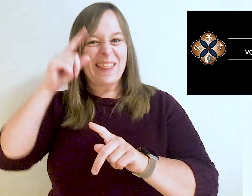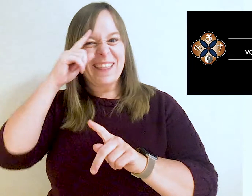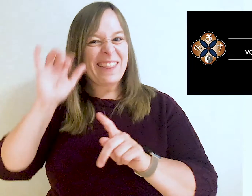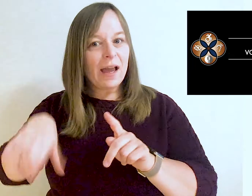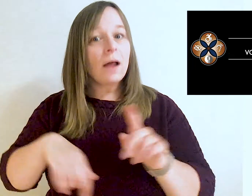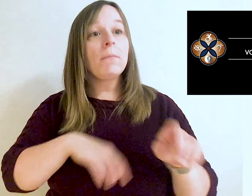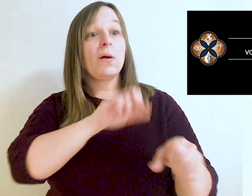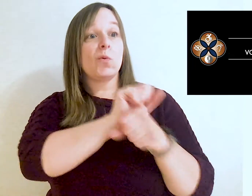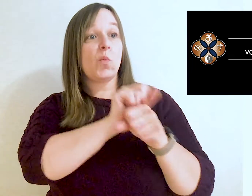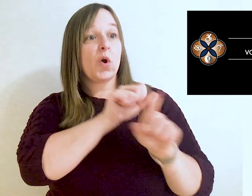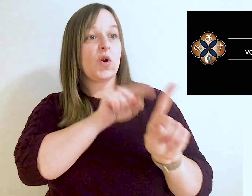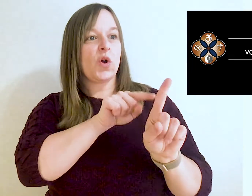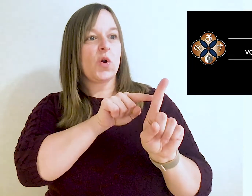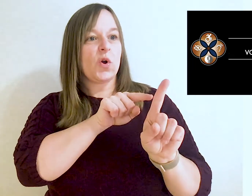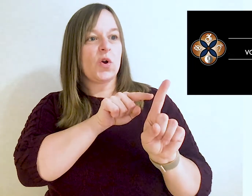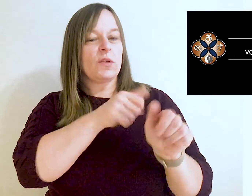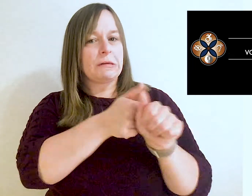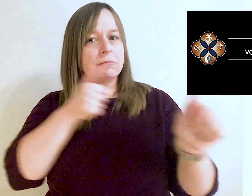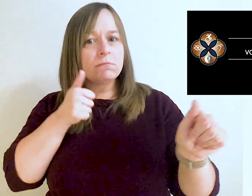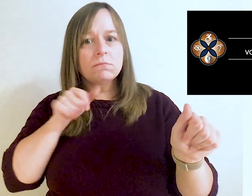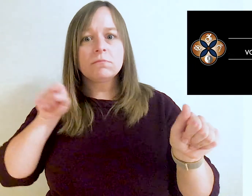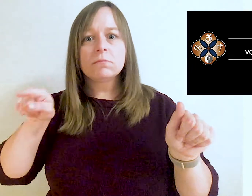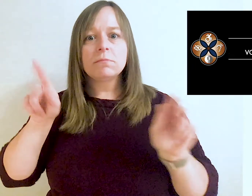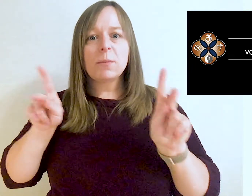poll workers can be a deterrent to voters with disabilities